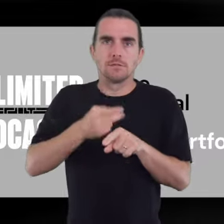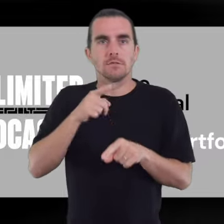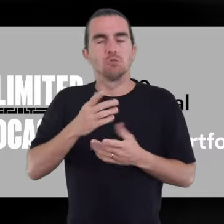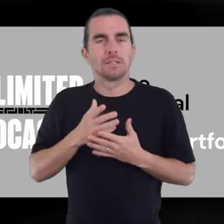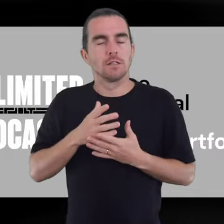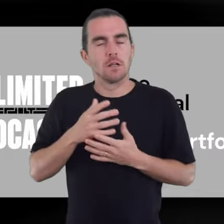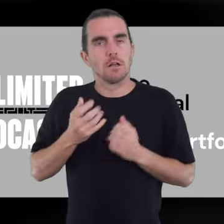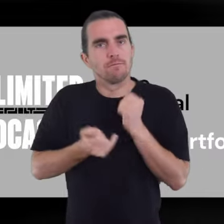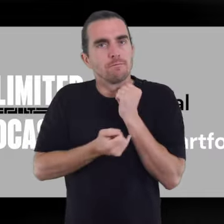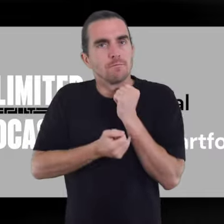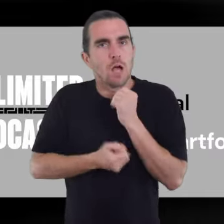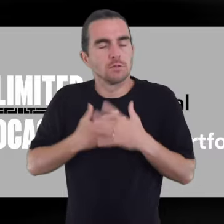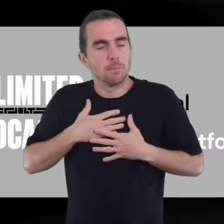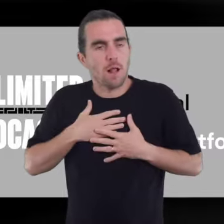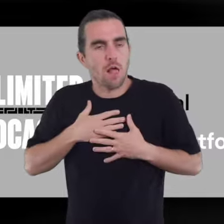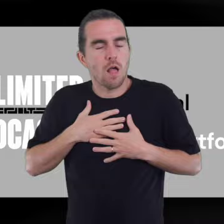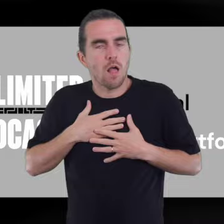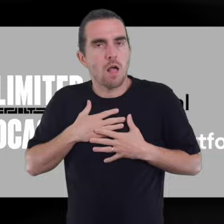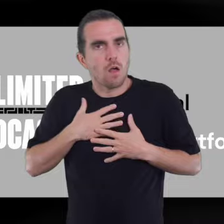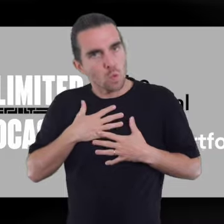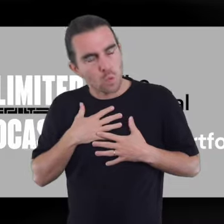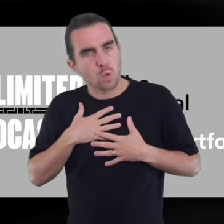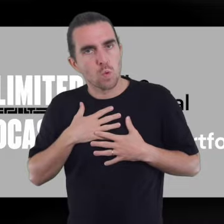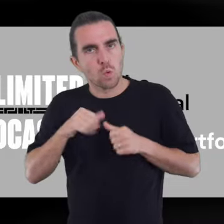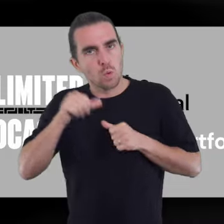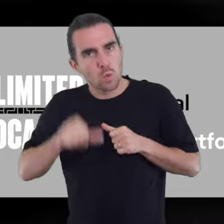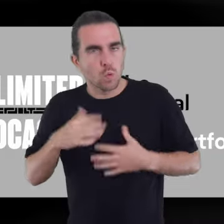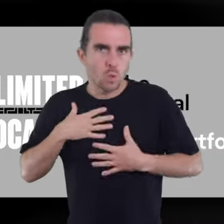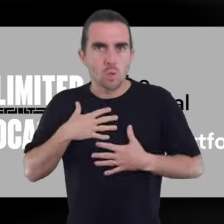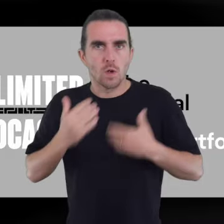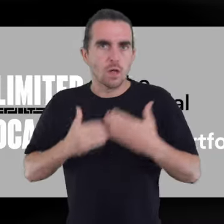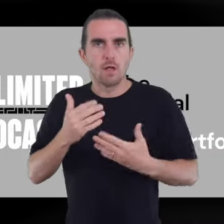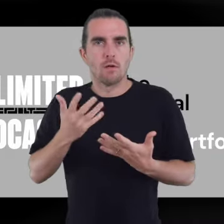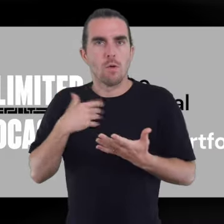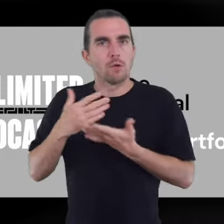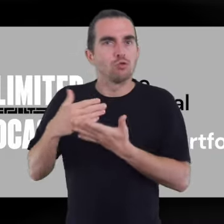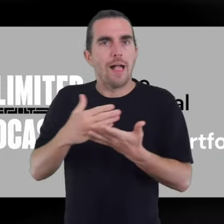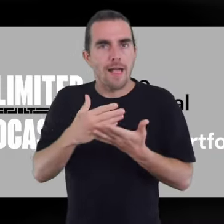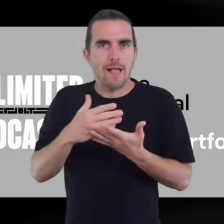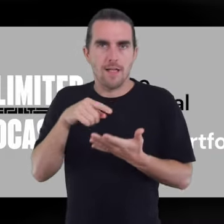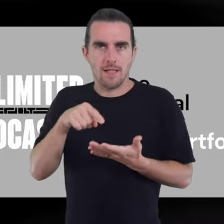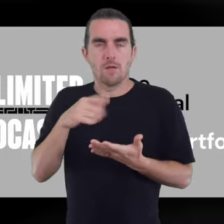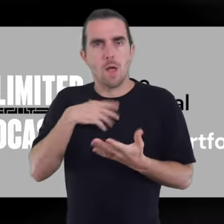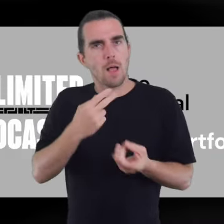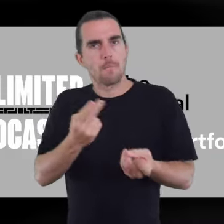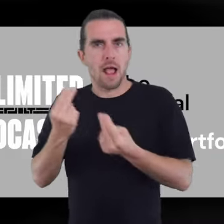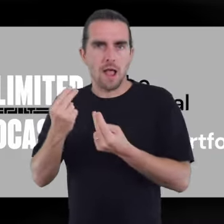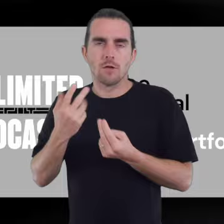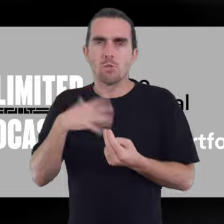I often call it like a vulnerability hangover, which is like once you've shared something, this desire to just take it back. You just want to be like, oh no, I didn't say that.